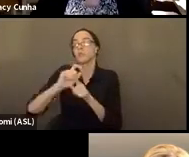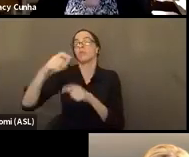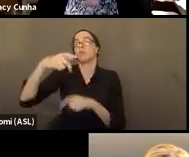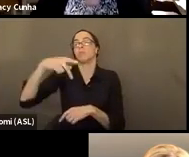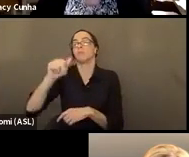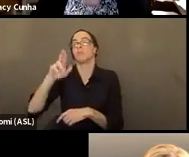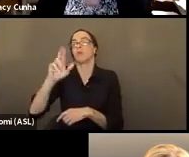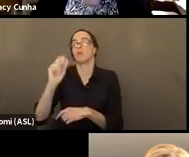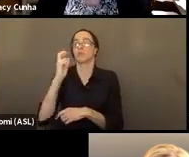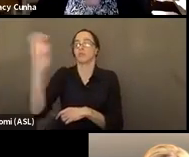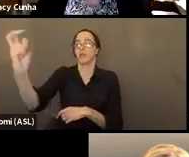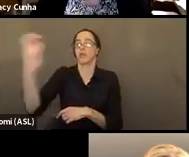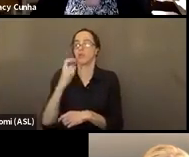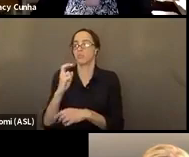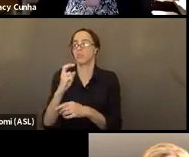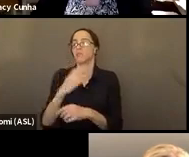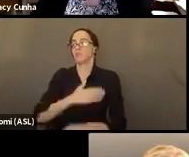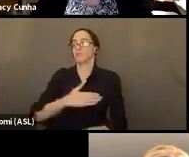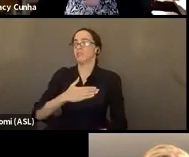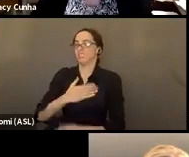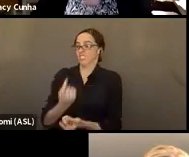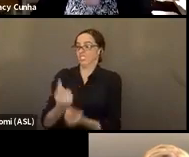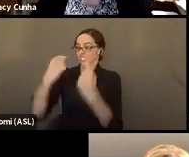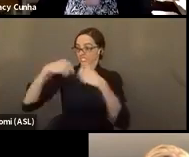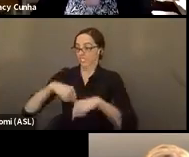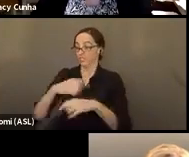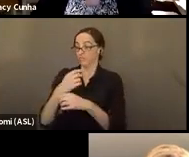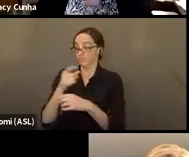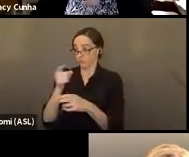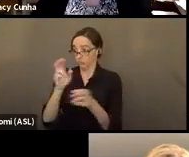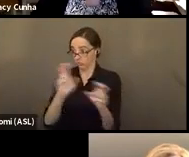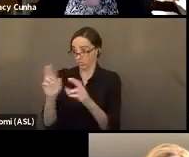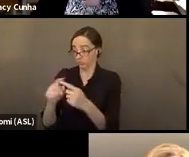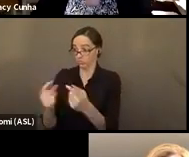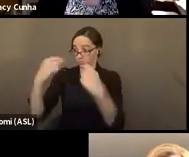you up and get you there and so just make sure if you're going to stay there for any length of time